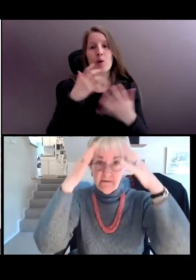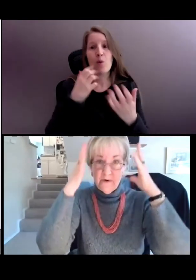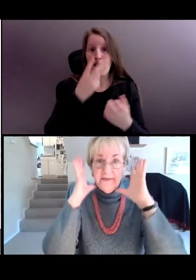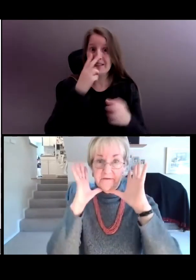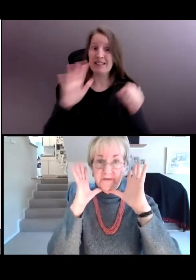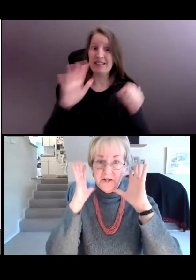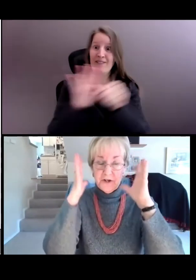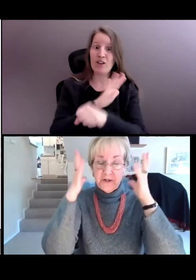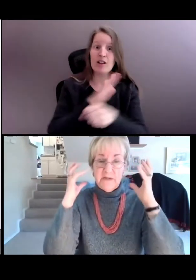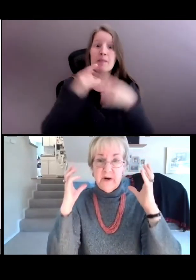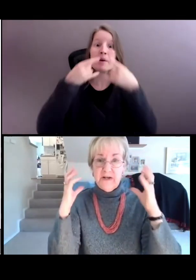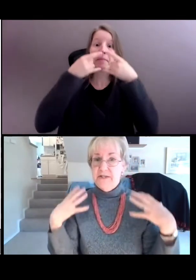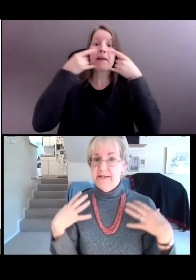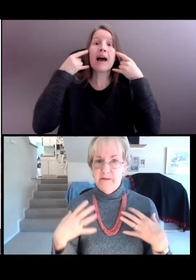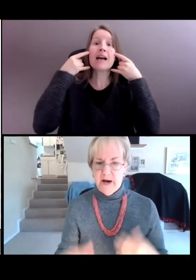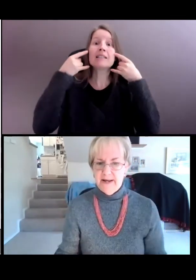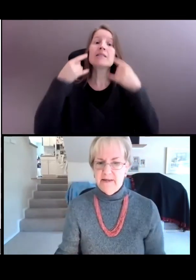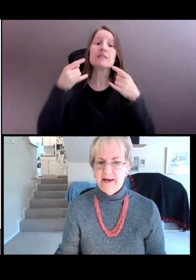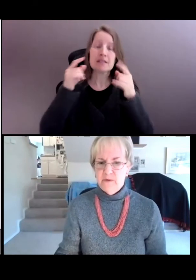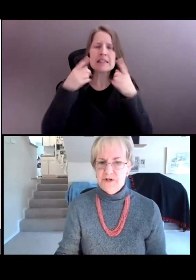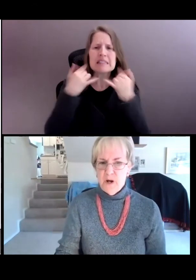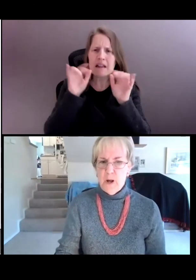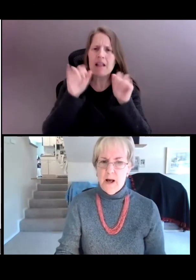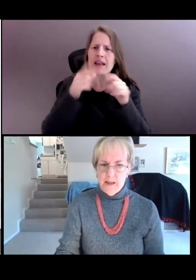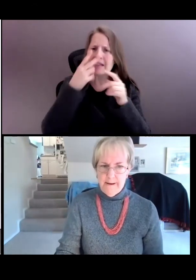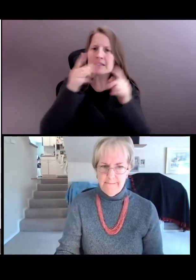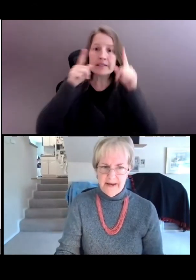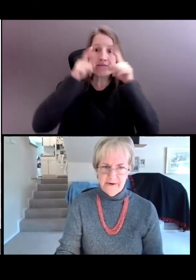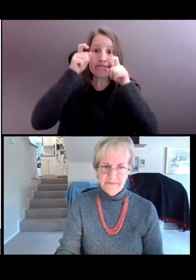can read facial expressions and the body language a lot better